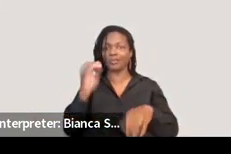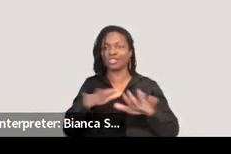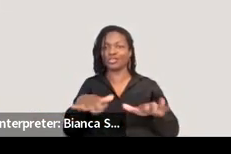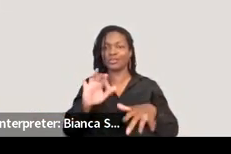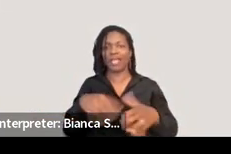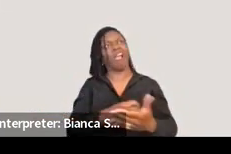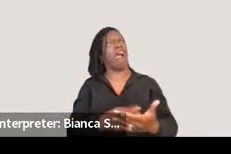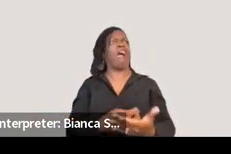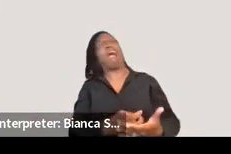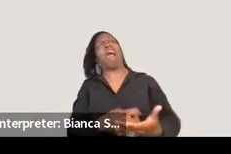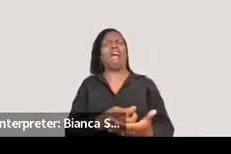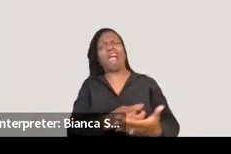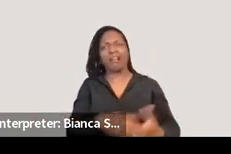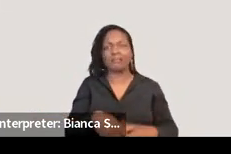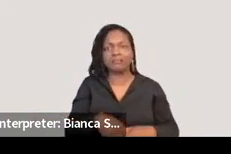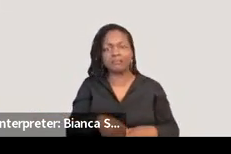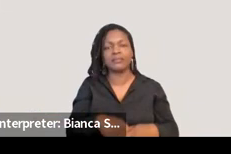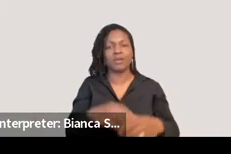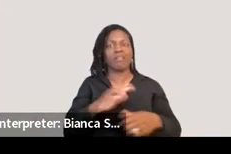But it's important for you to regain your composure so that you can help them calm down.